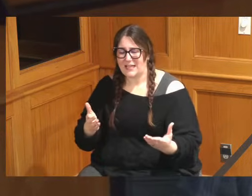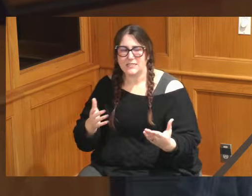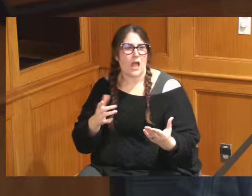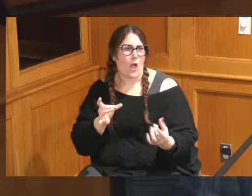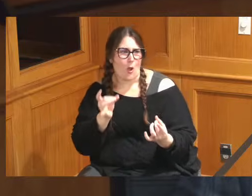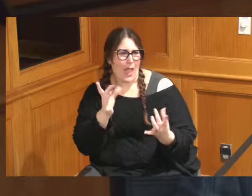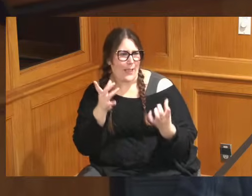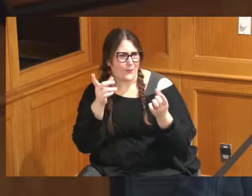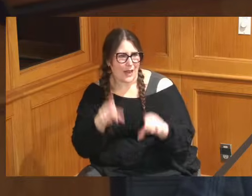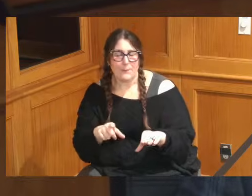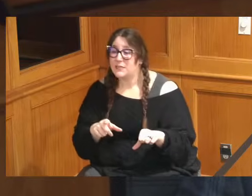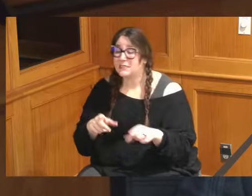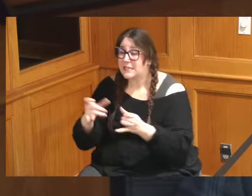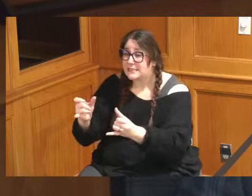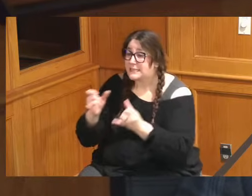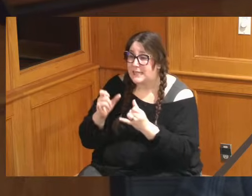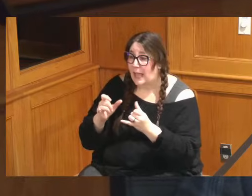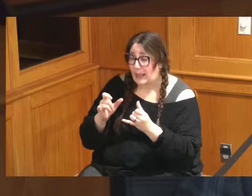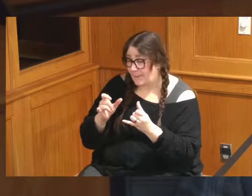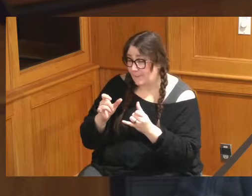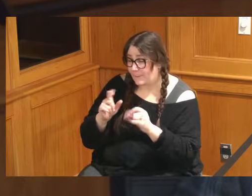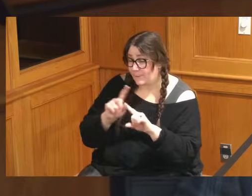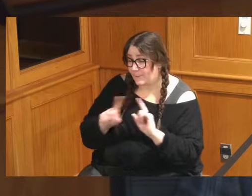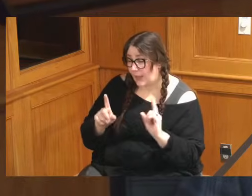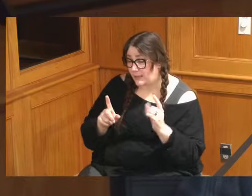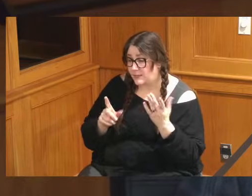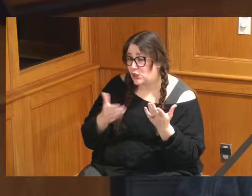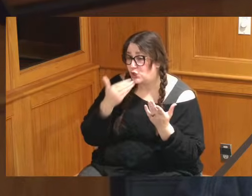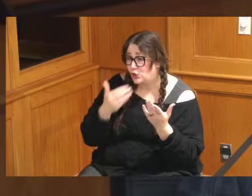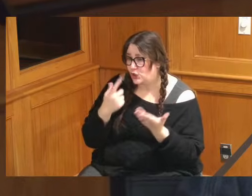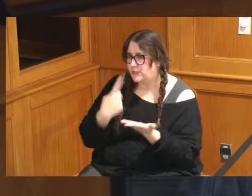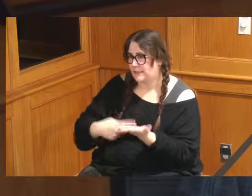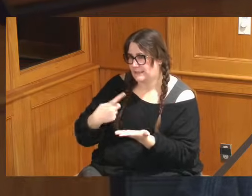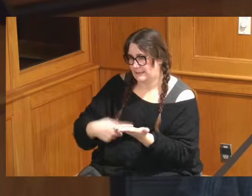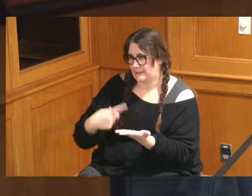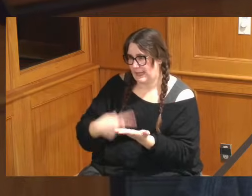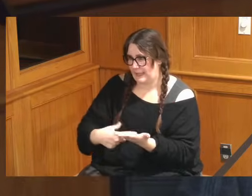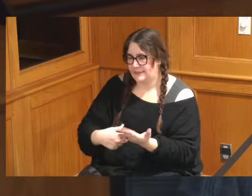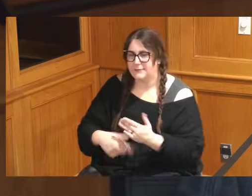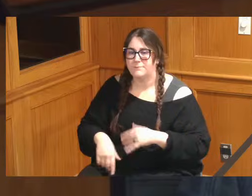when they happen. I've had them happen actually but good to discuss and this approach this more